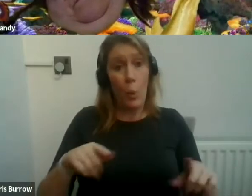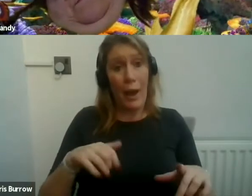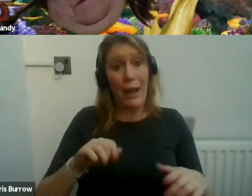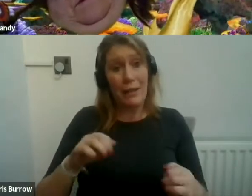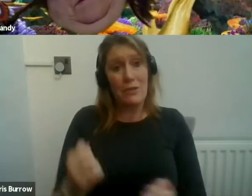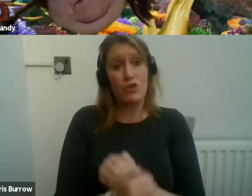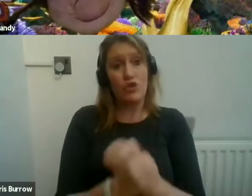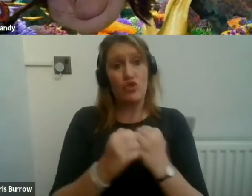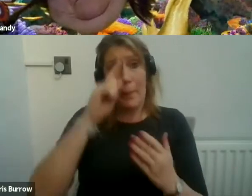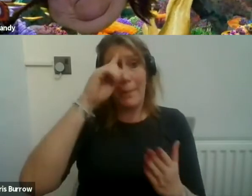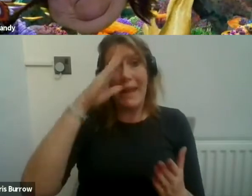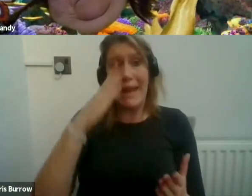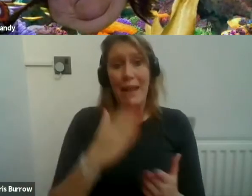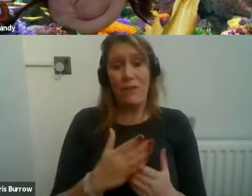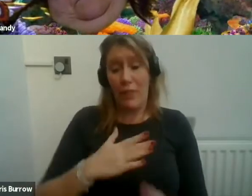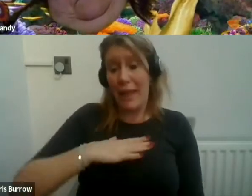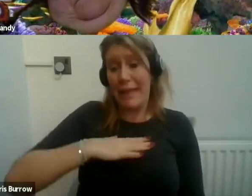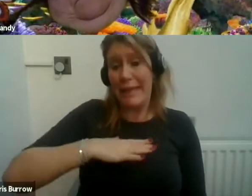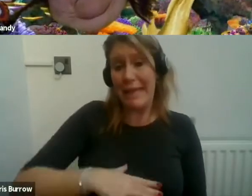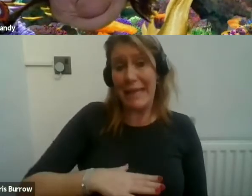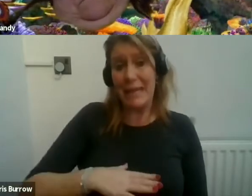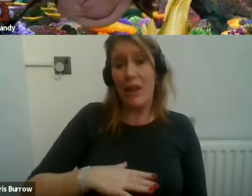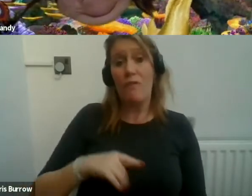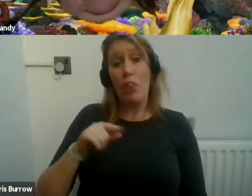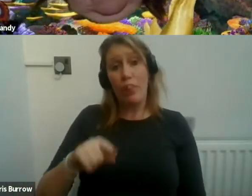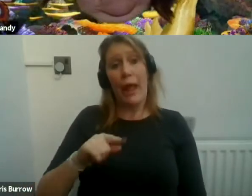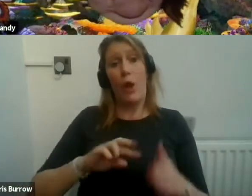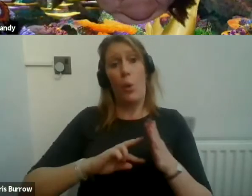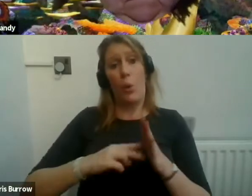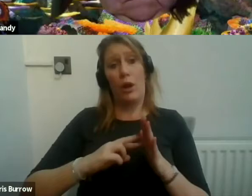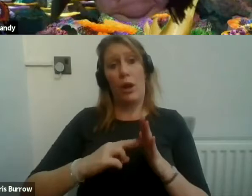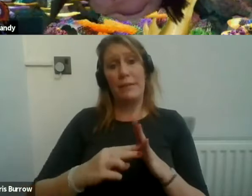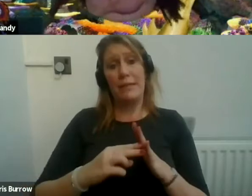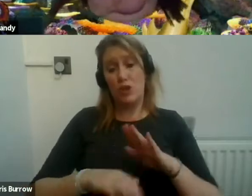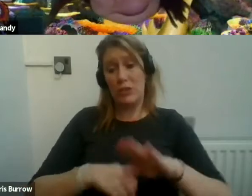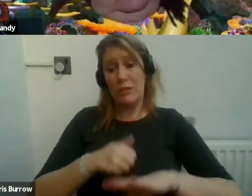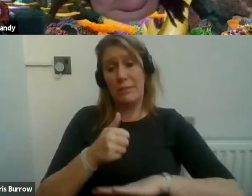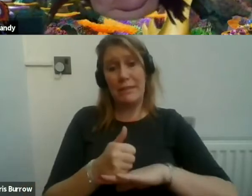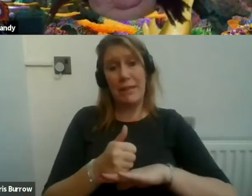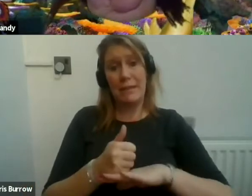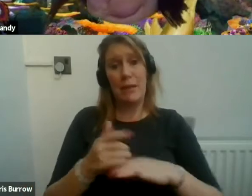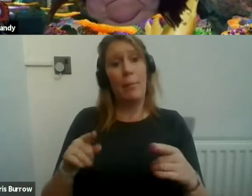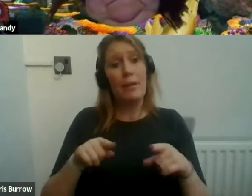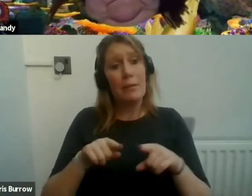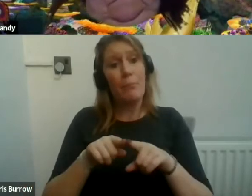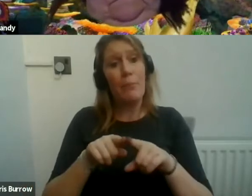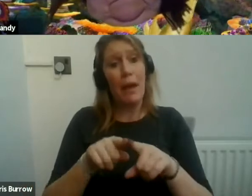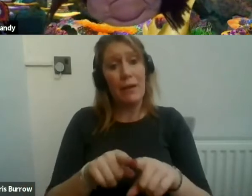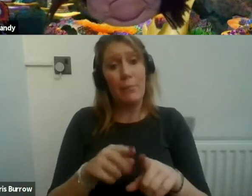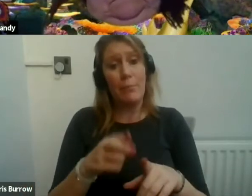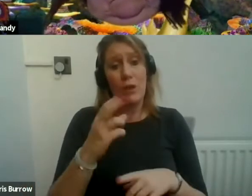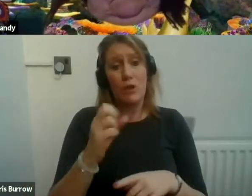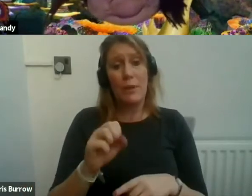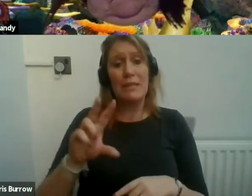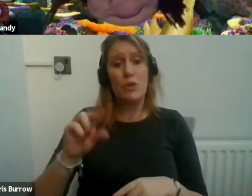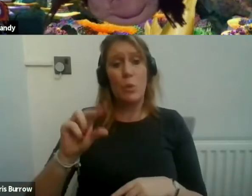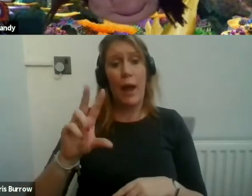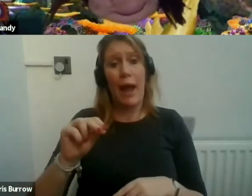need of Together 2012 as a Paralympic and cultural legacy. There was nothing else